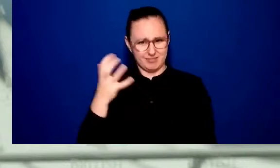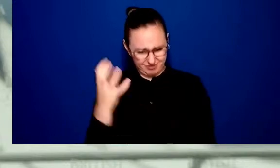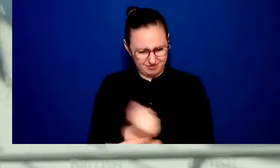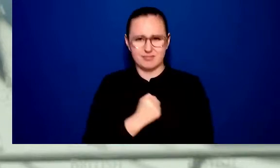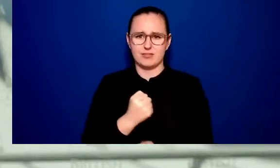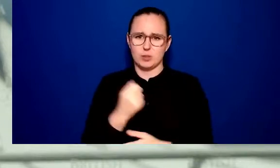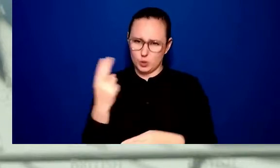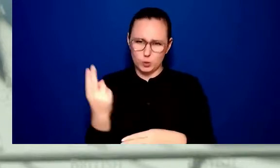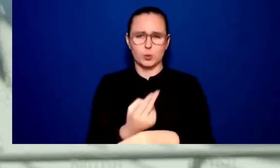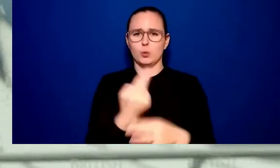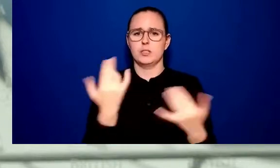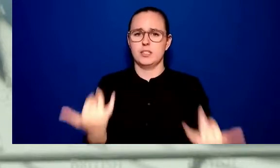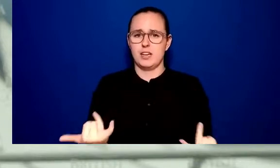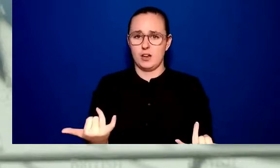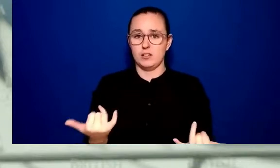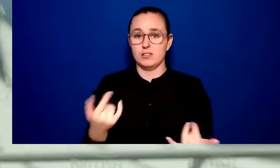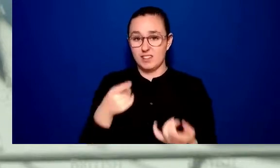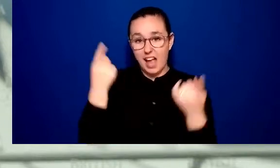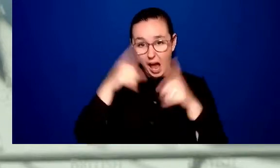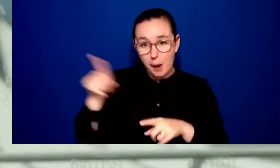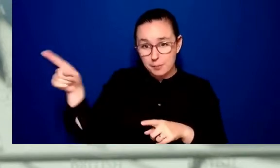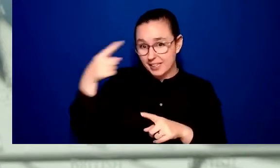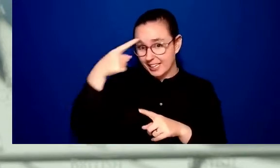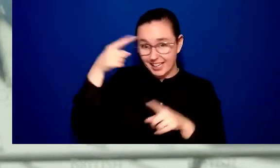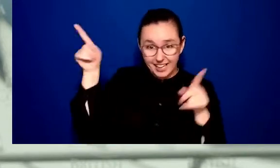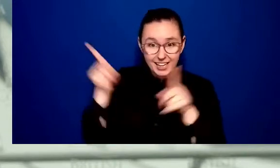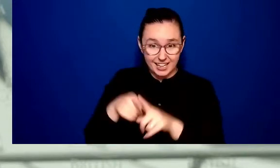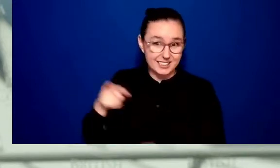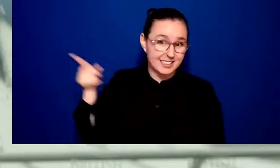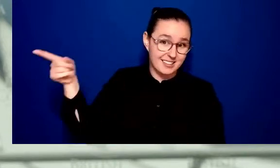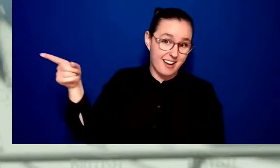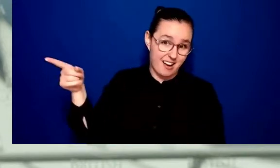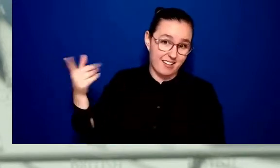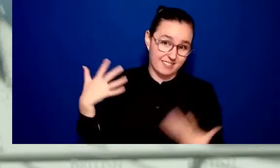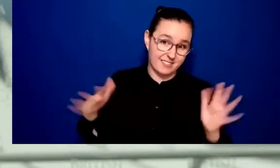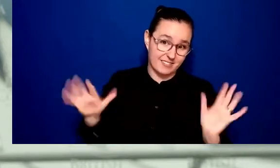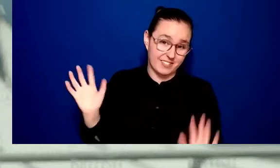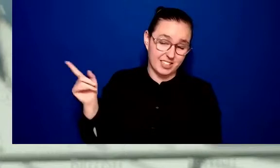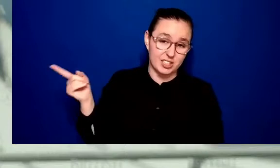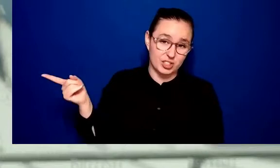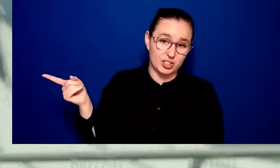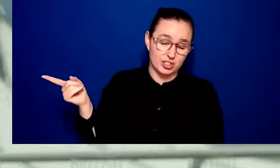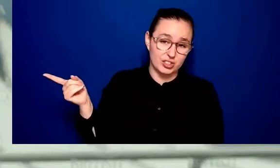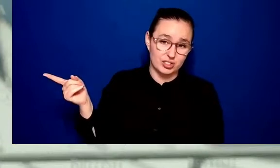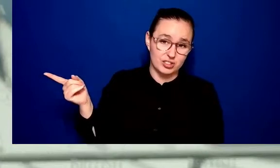this in India, for example, so it is really important globally that we're able to use. Of